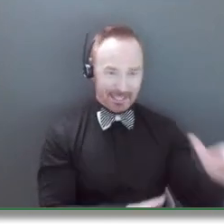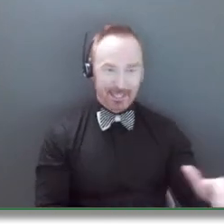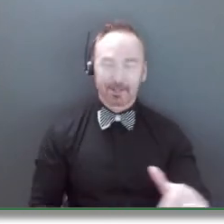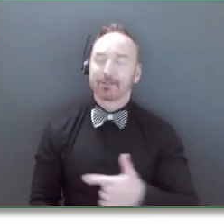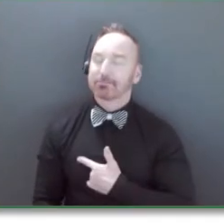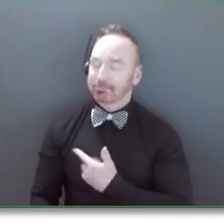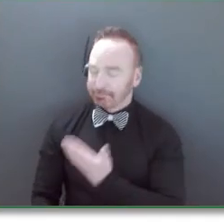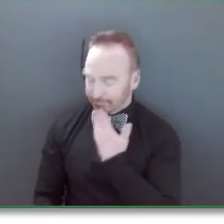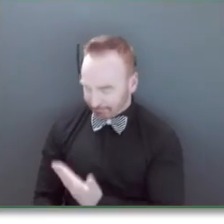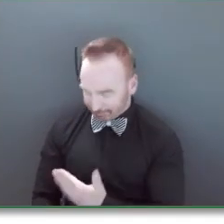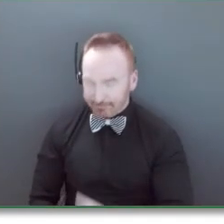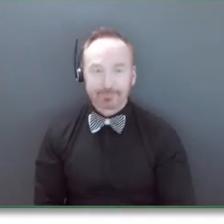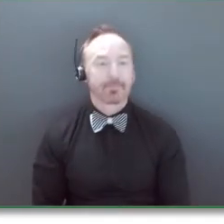Wonderful thank you so much.